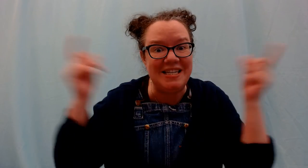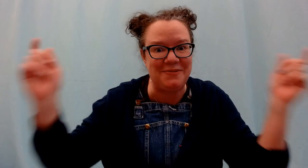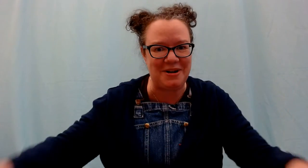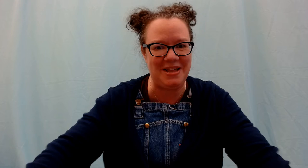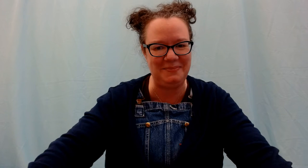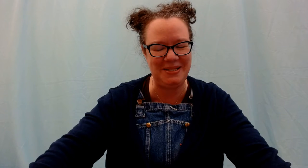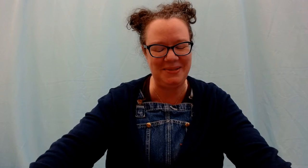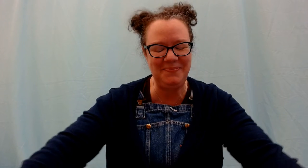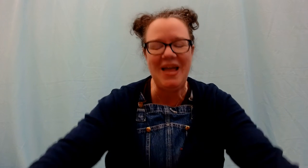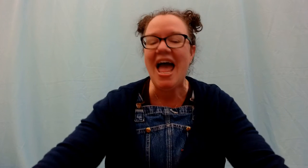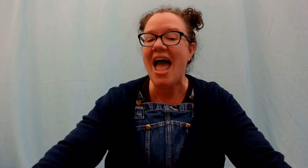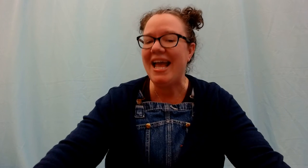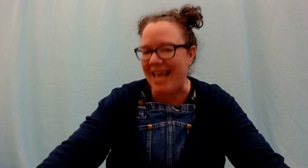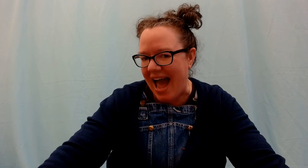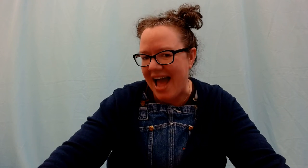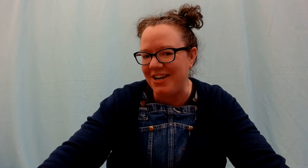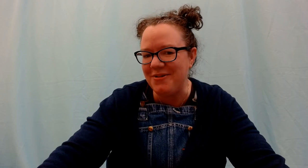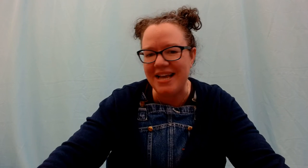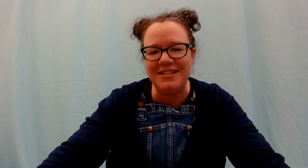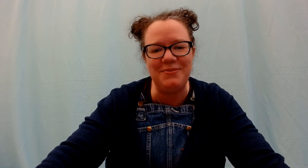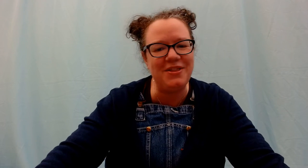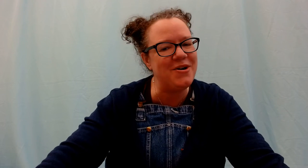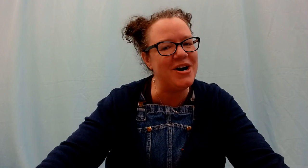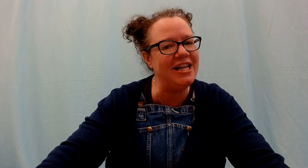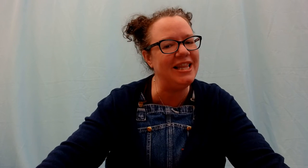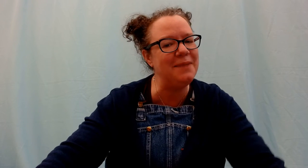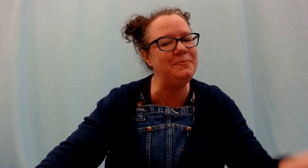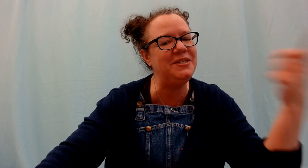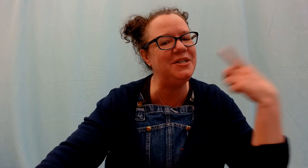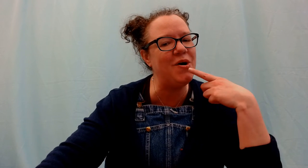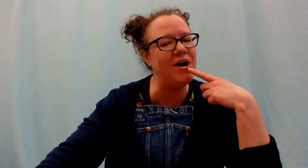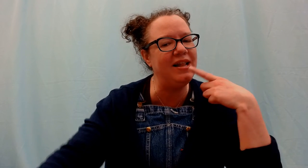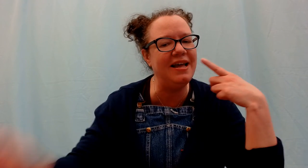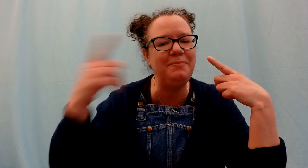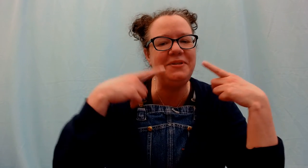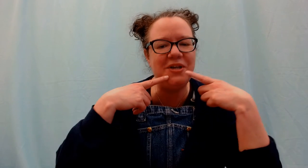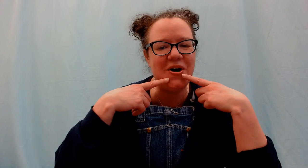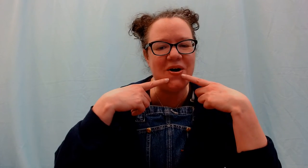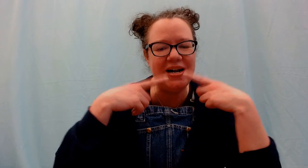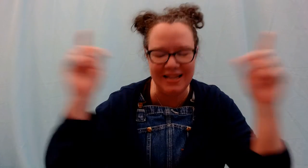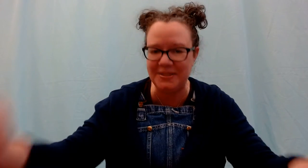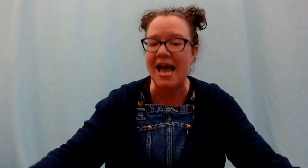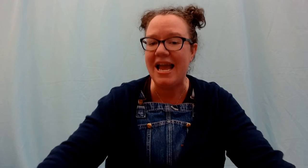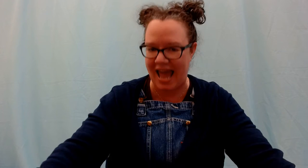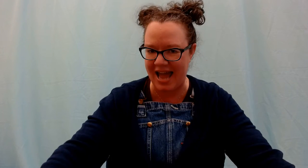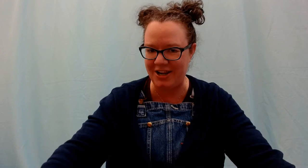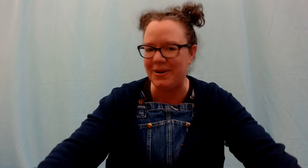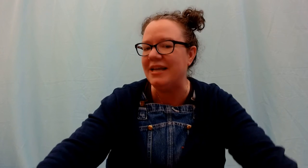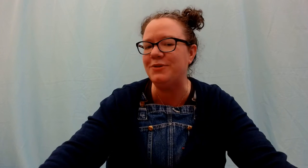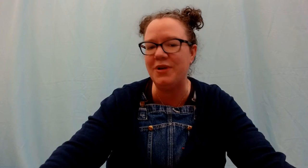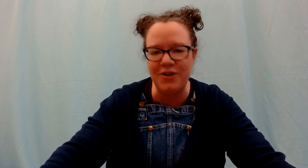Kiss with our lips! #Can you kiss with your lips, your lips, your lips? Can you kiss with#